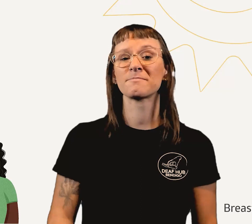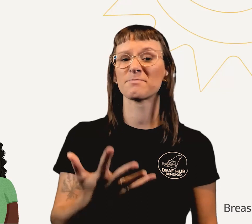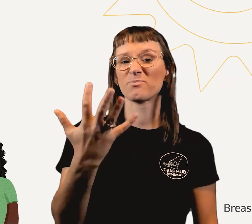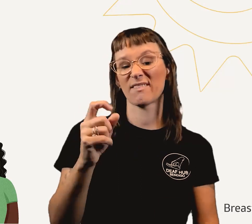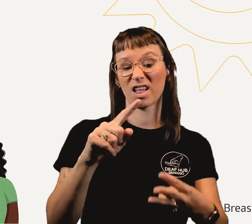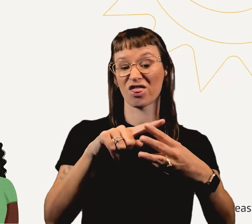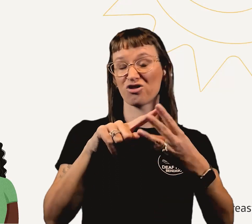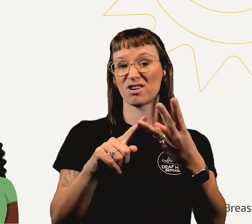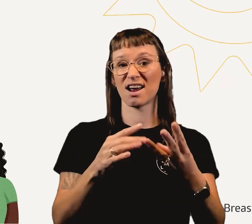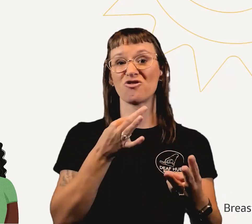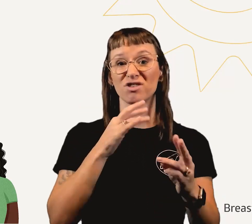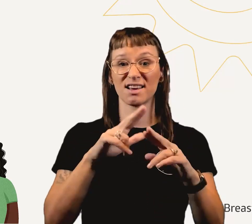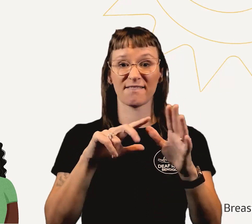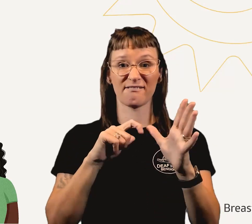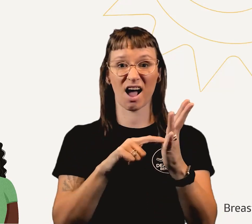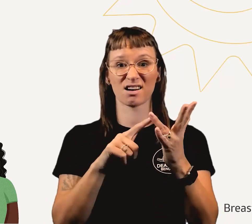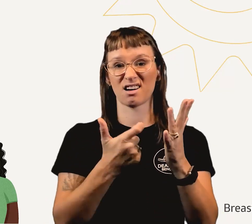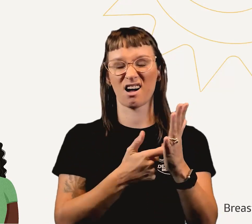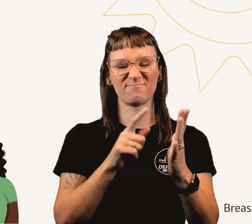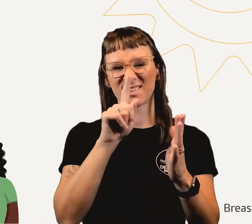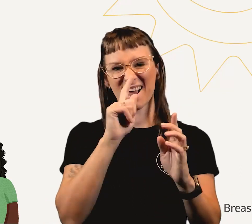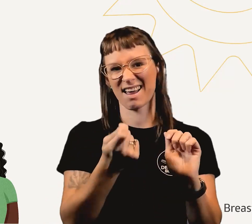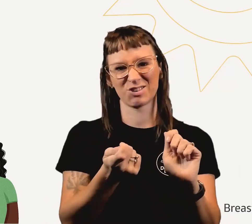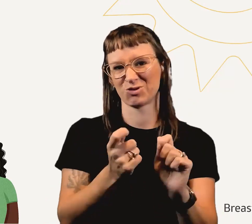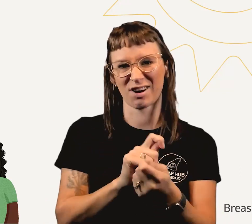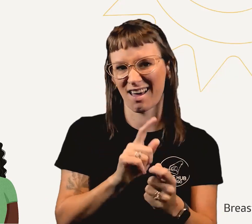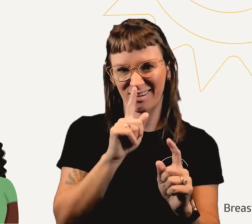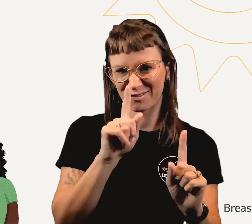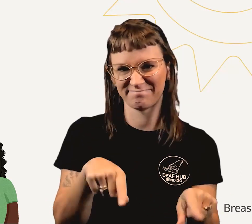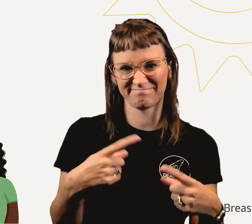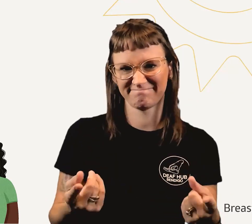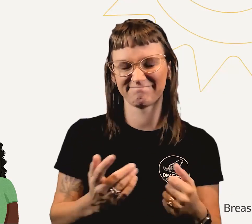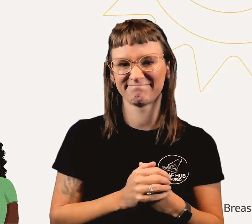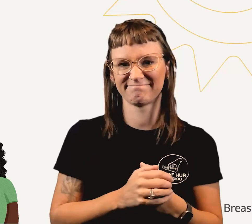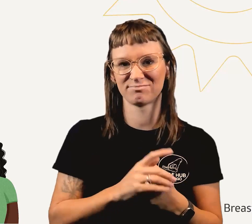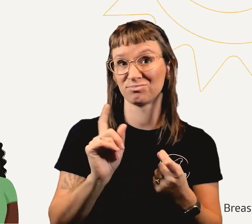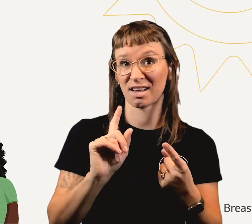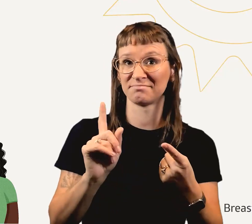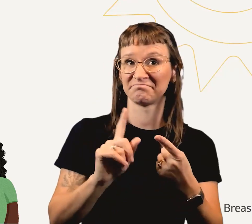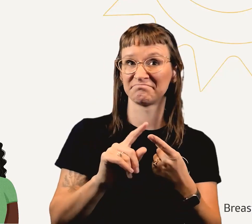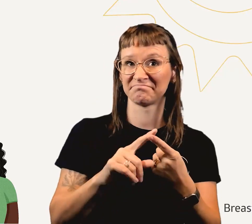Risk factors: There are three key non-modifiable risk factors that increase your risk of developing